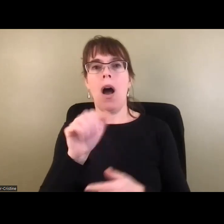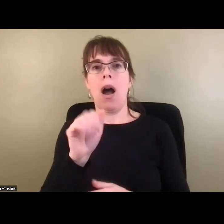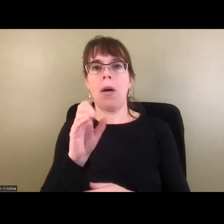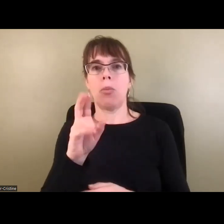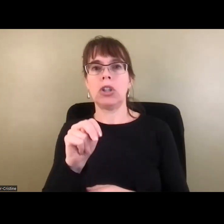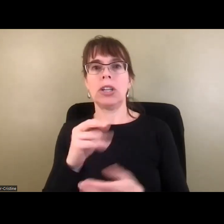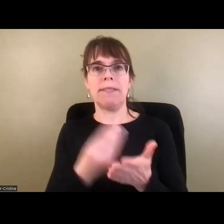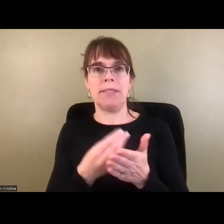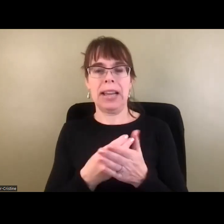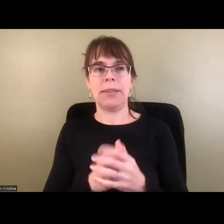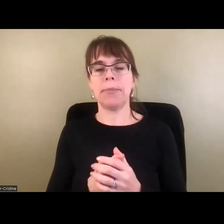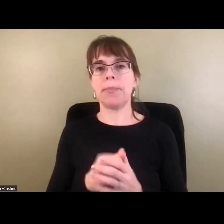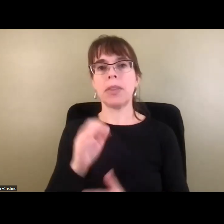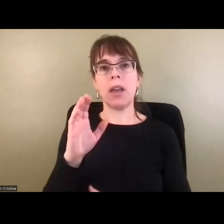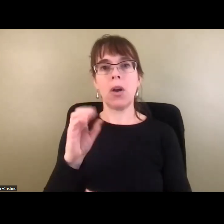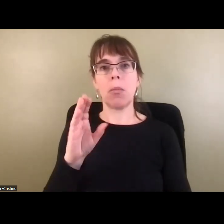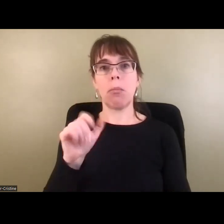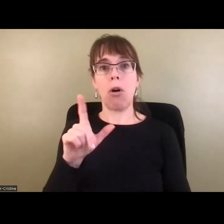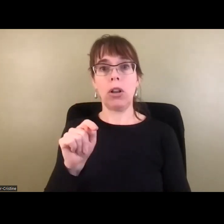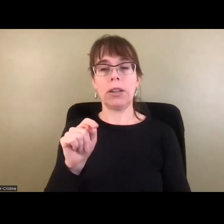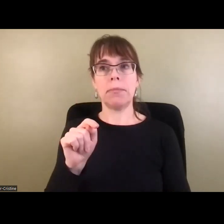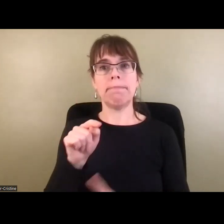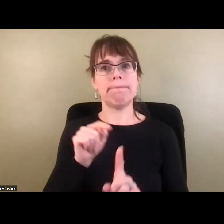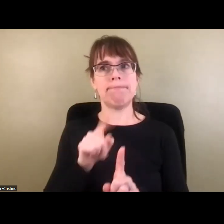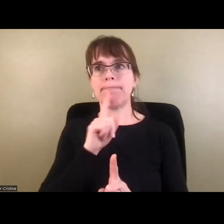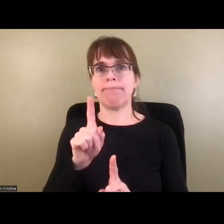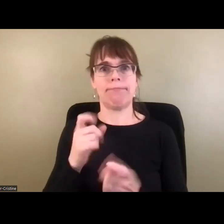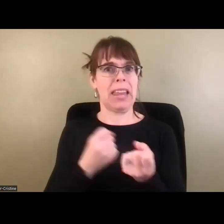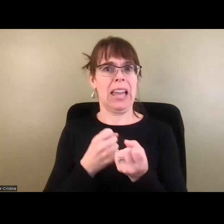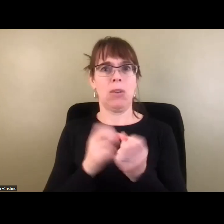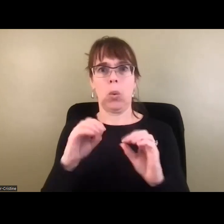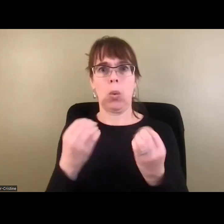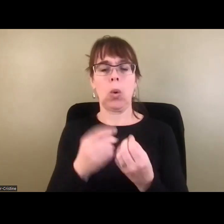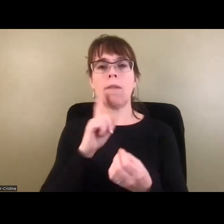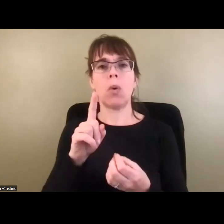So Cobalt has actually been an advocacy organization for abortion rights and